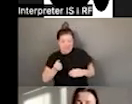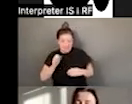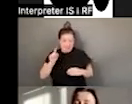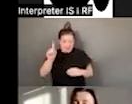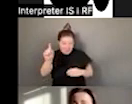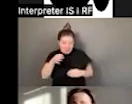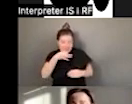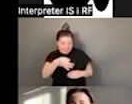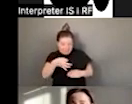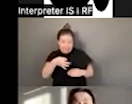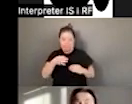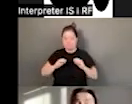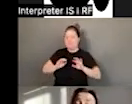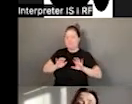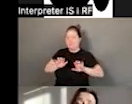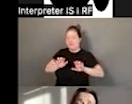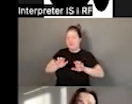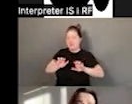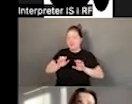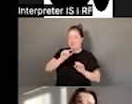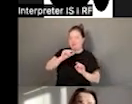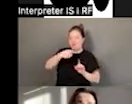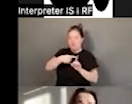to respond to them at the end of the session.